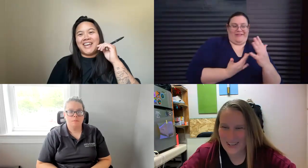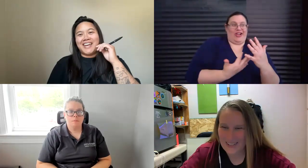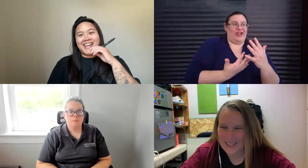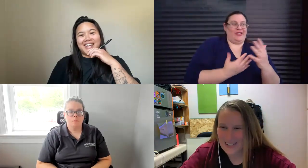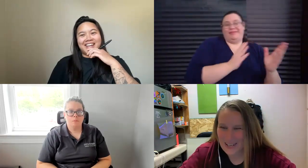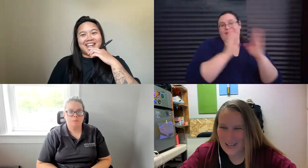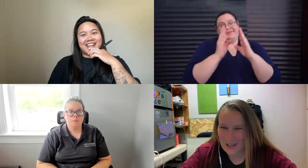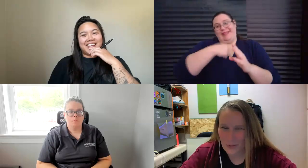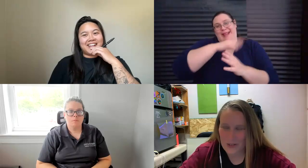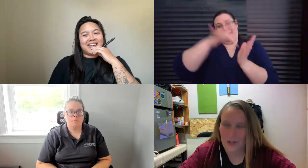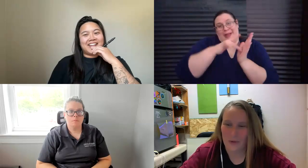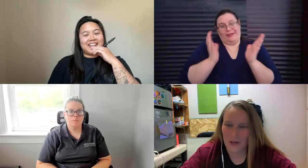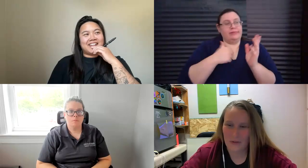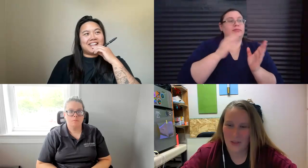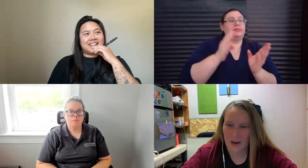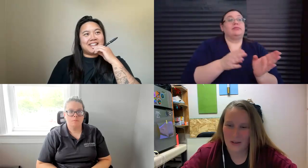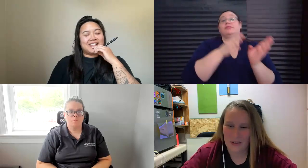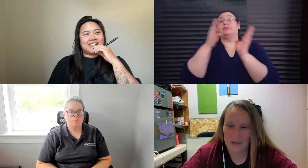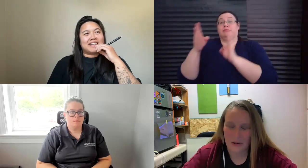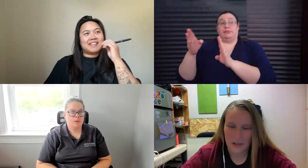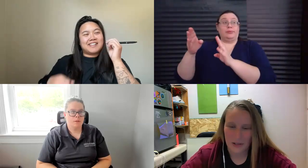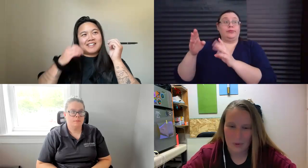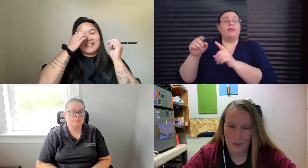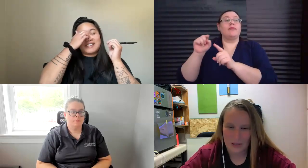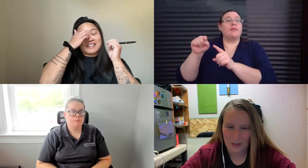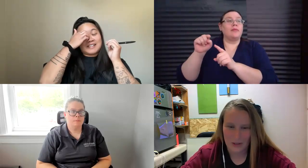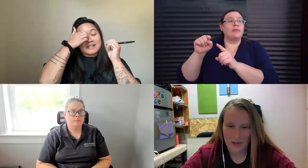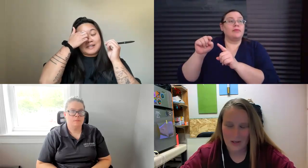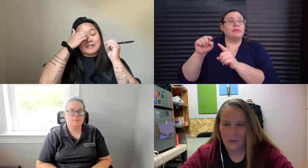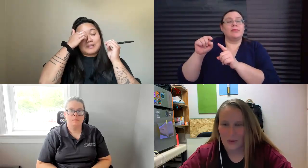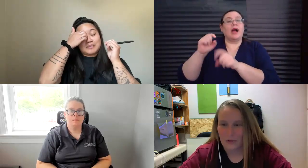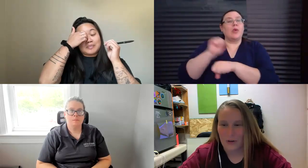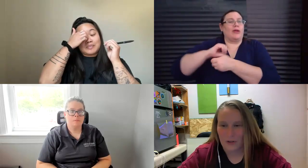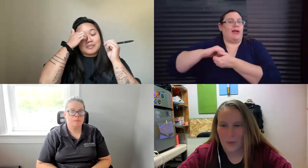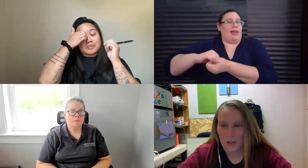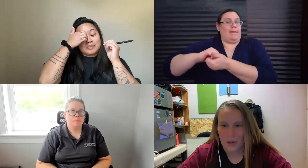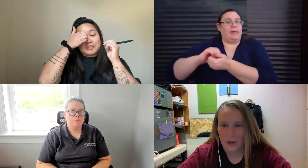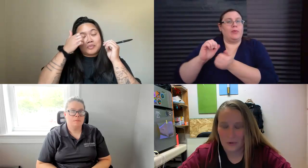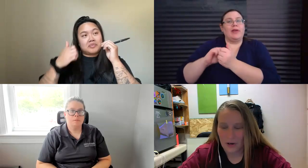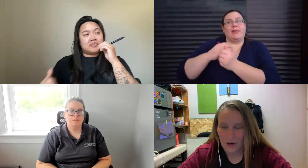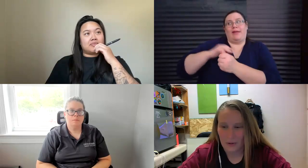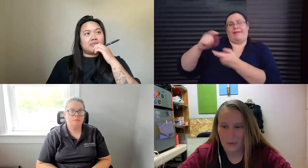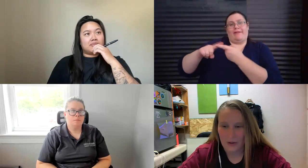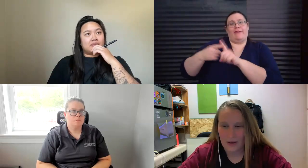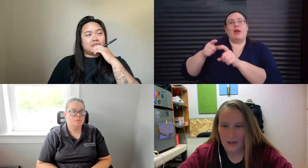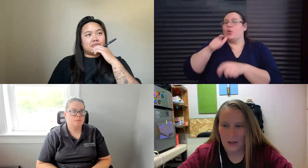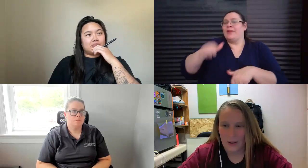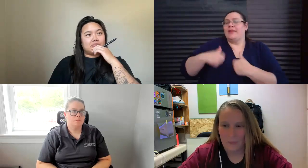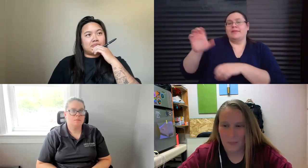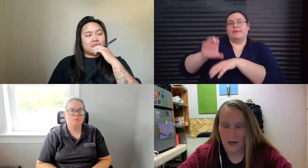Then there's what a friend of mine and I did in Colorado.